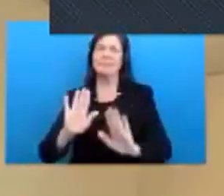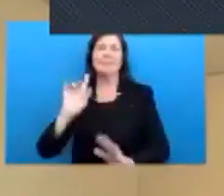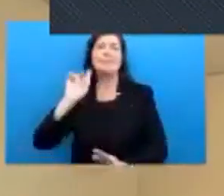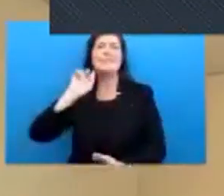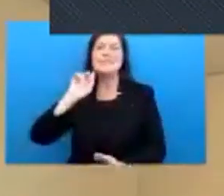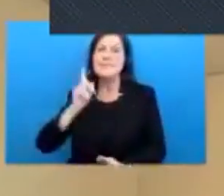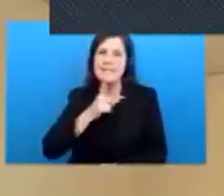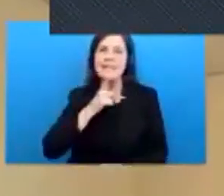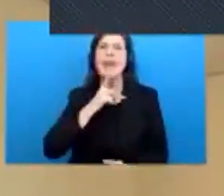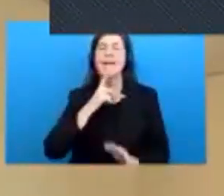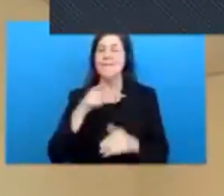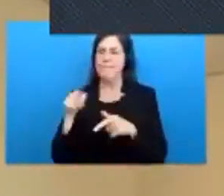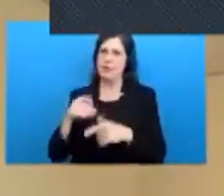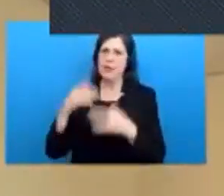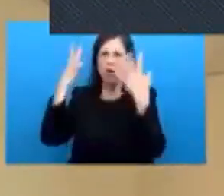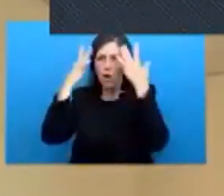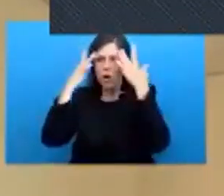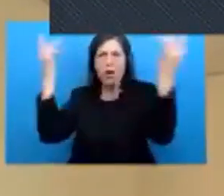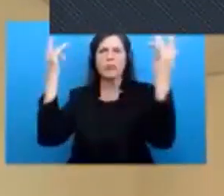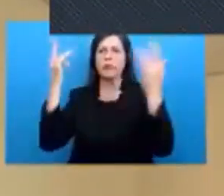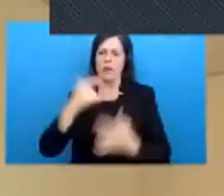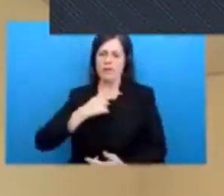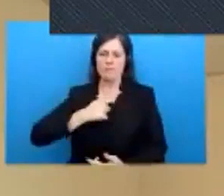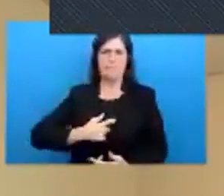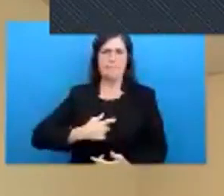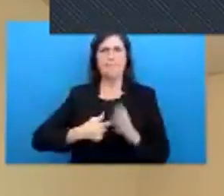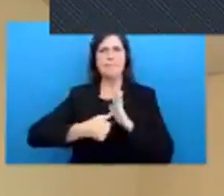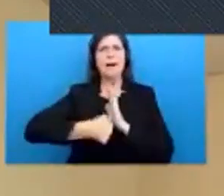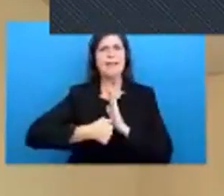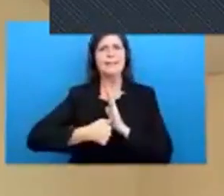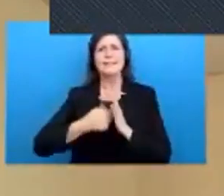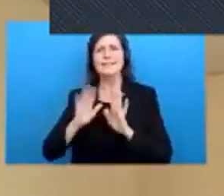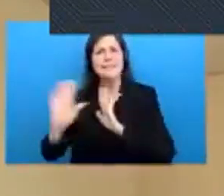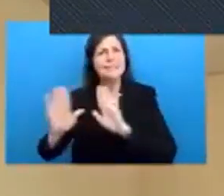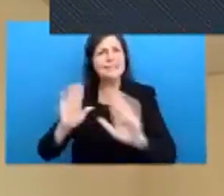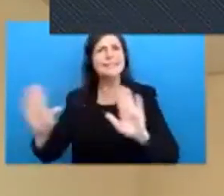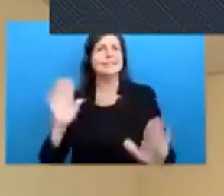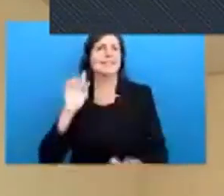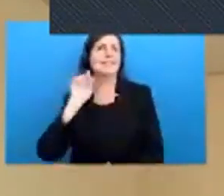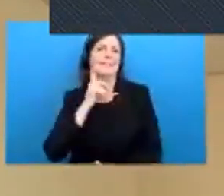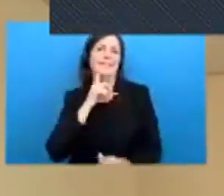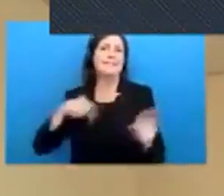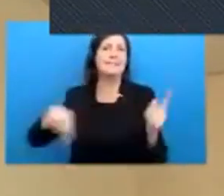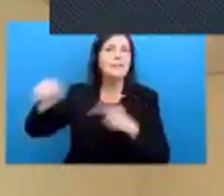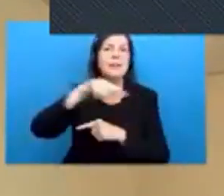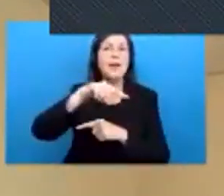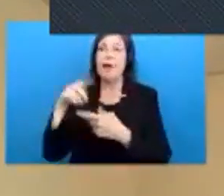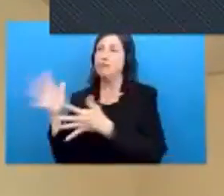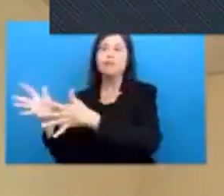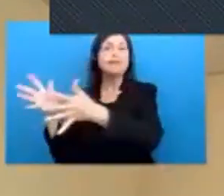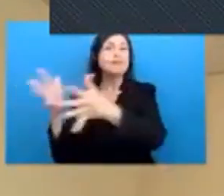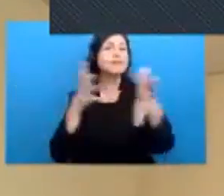General Assembly. uh has proclaimed September as the International Day of Sign